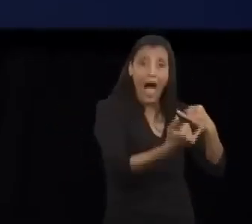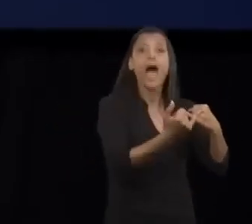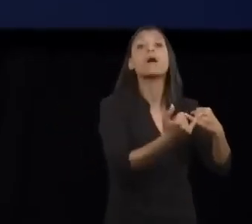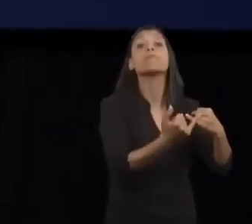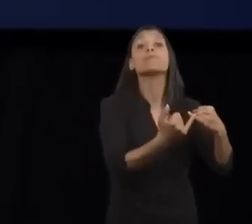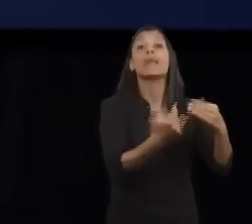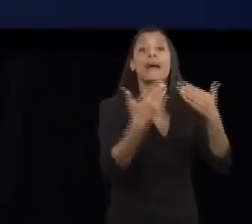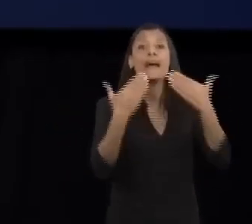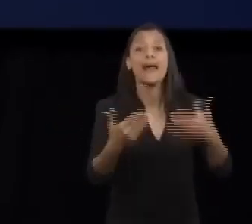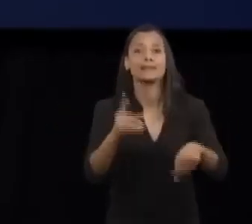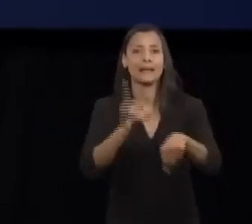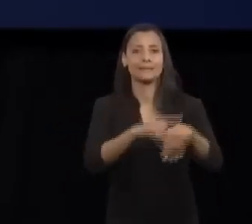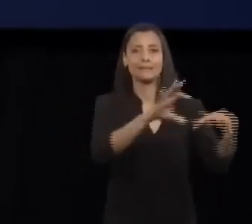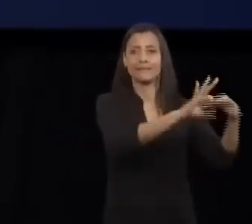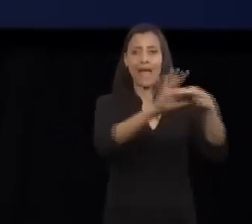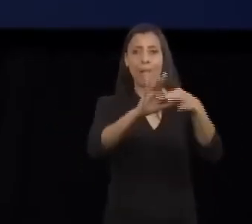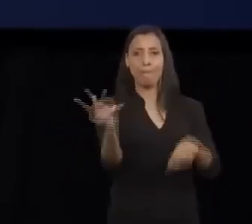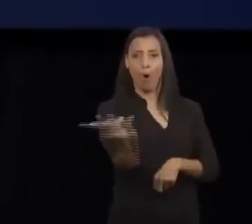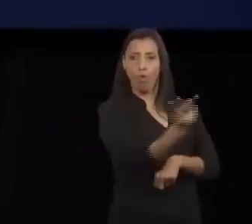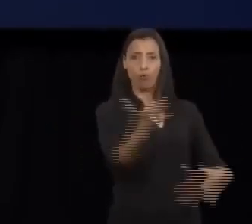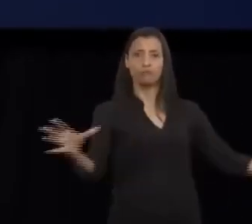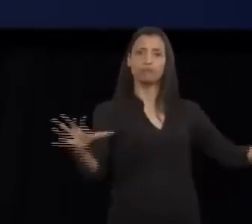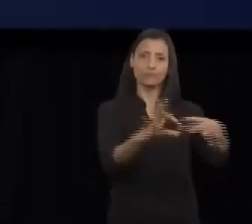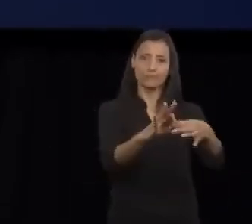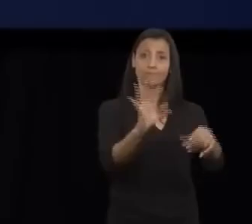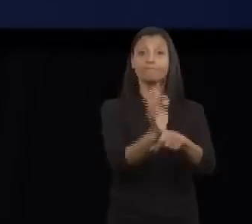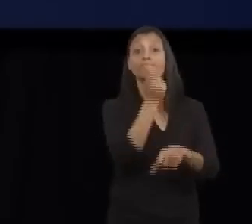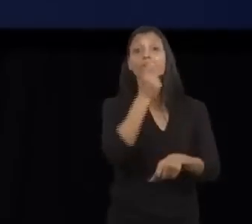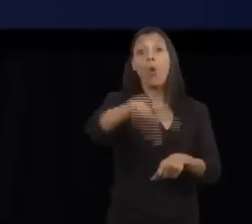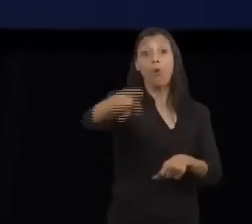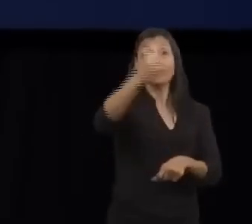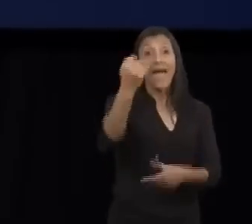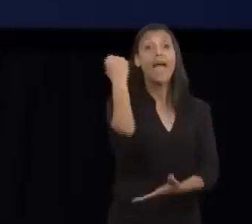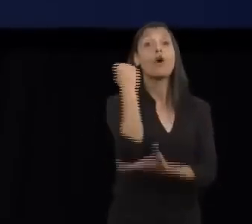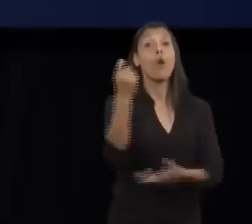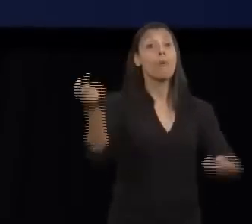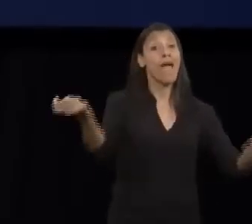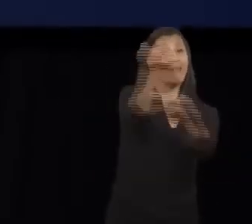You could have a currency economy that has an interest rate.